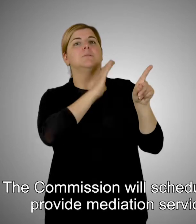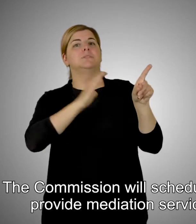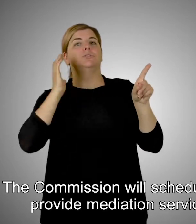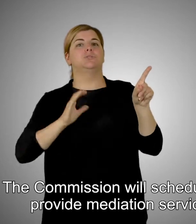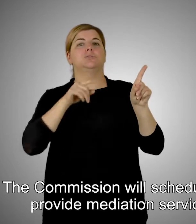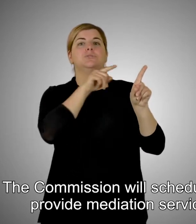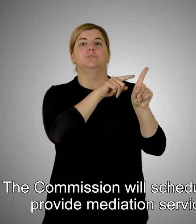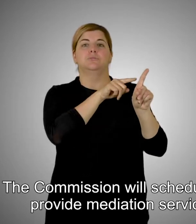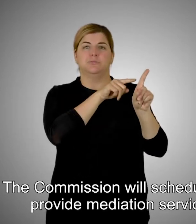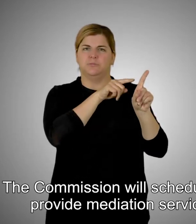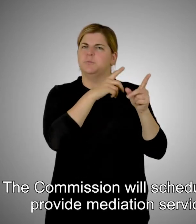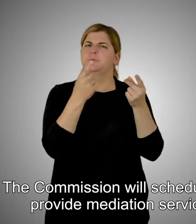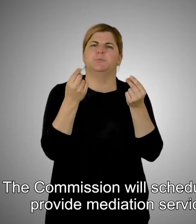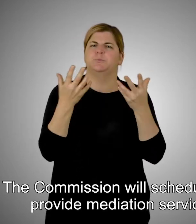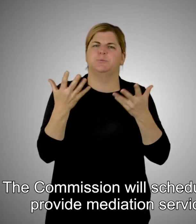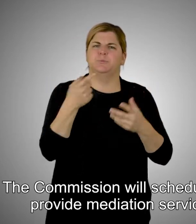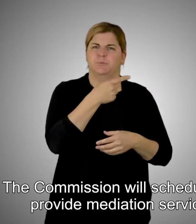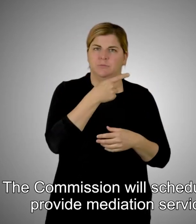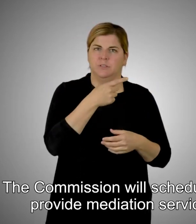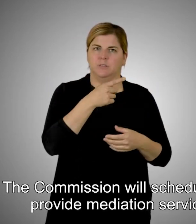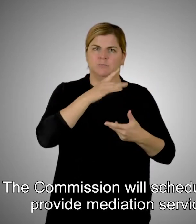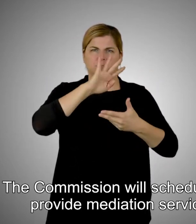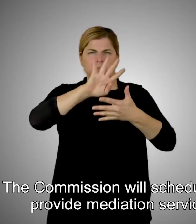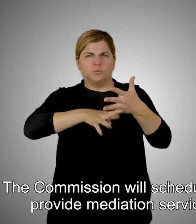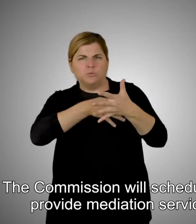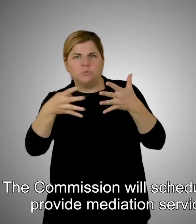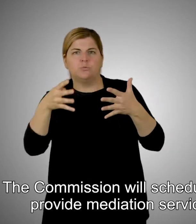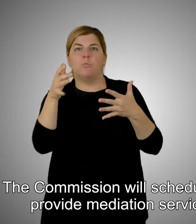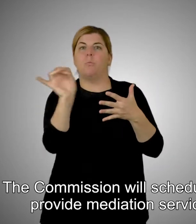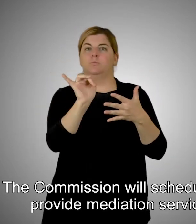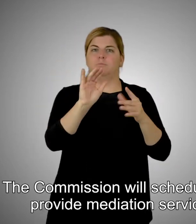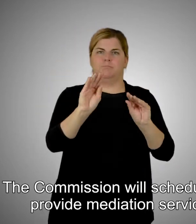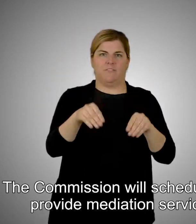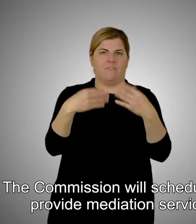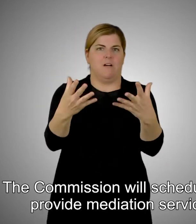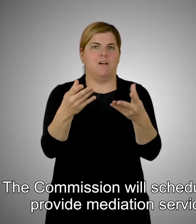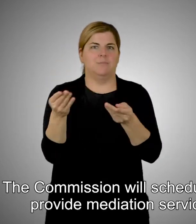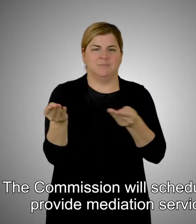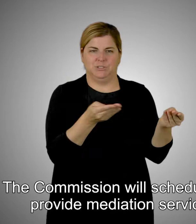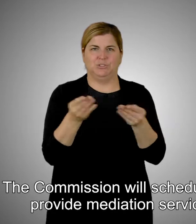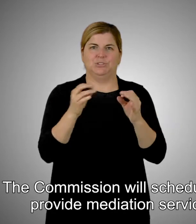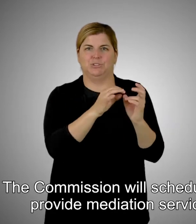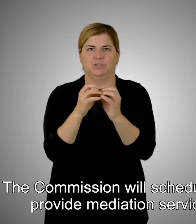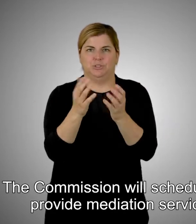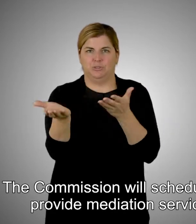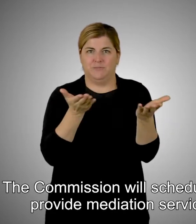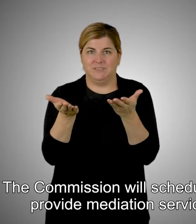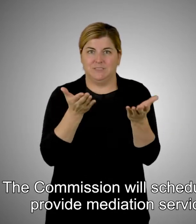The Commission will schedule and provide mediation services